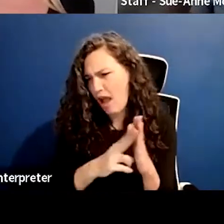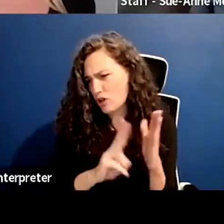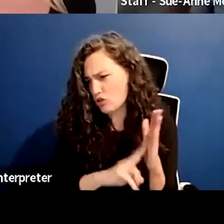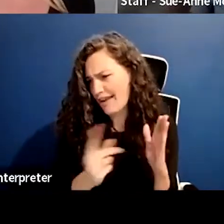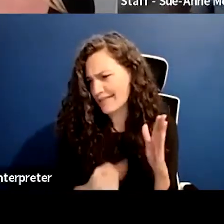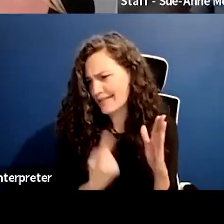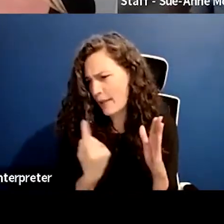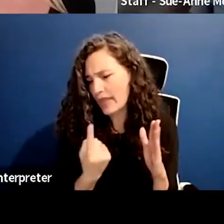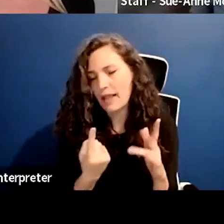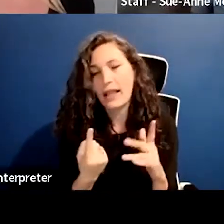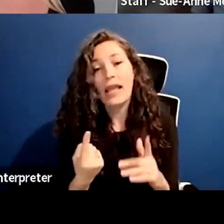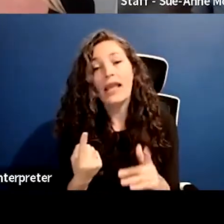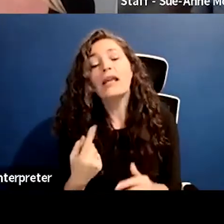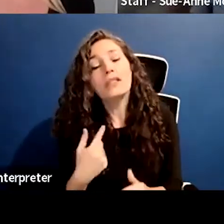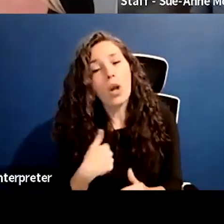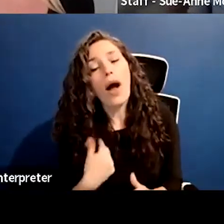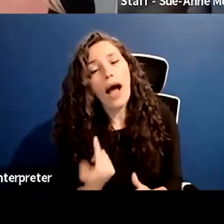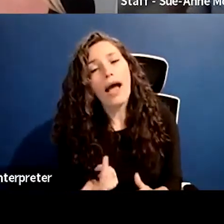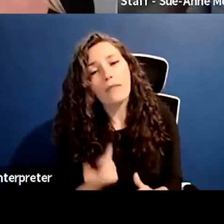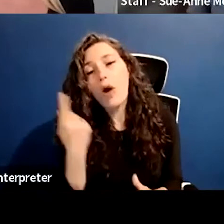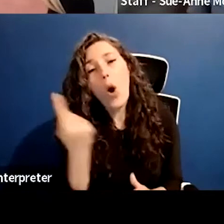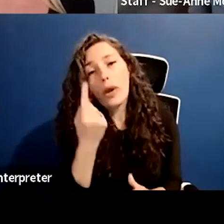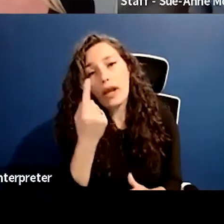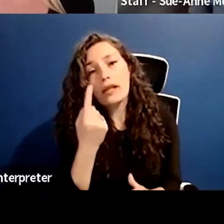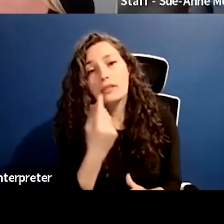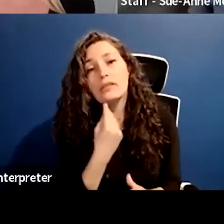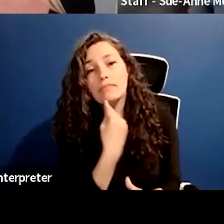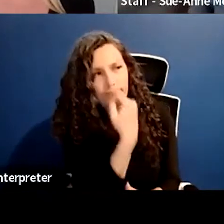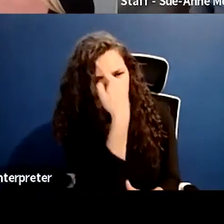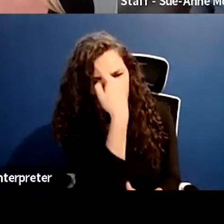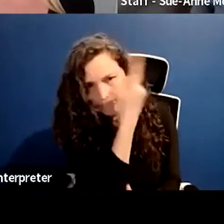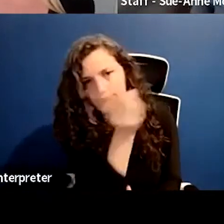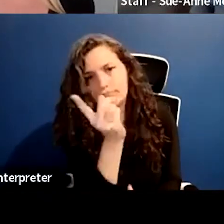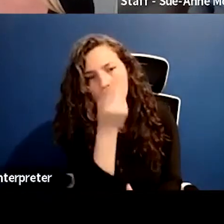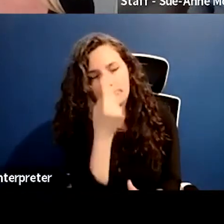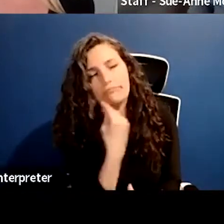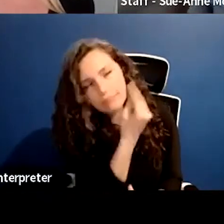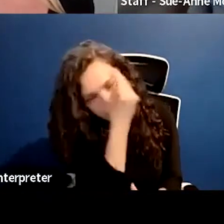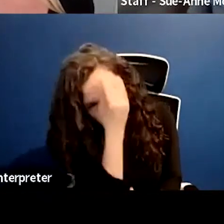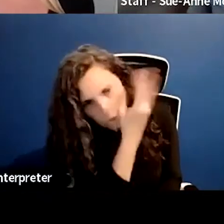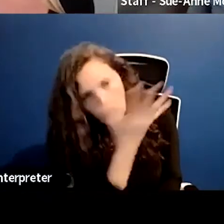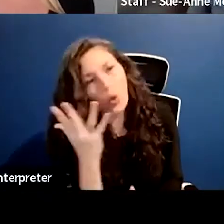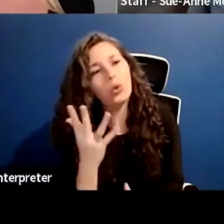And also what I've always told my fellow SAG members is just, or even non-SAG members,